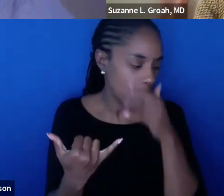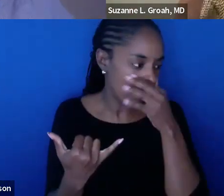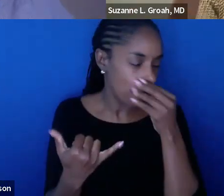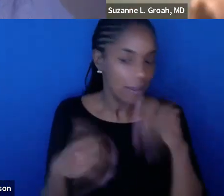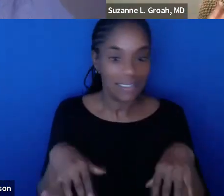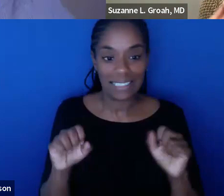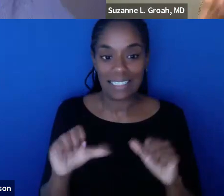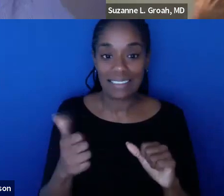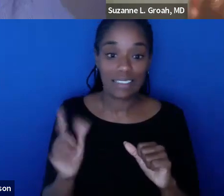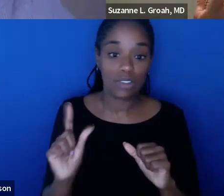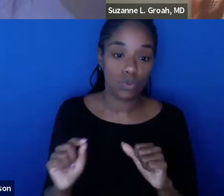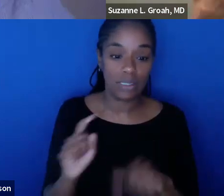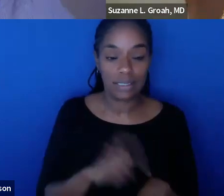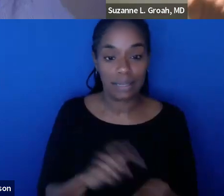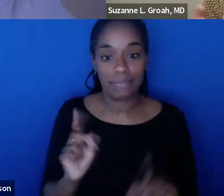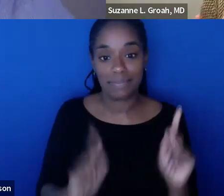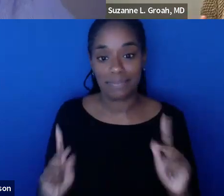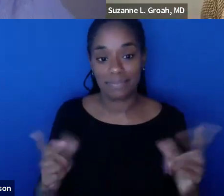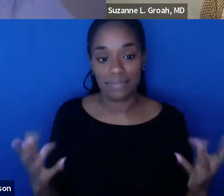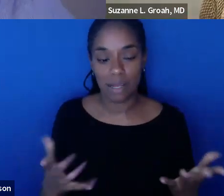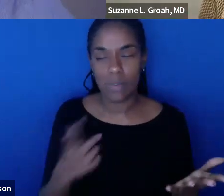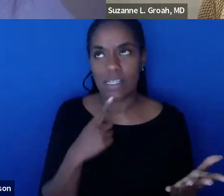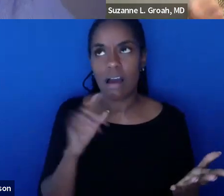20 times people hear it and they're like, “Oh, we do need to think differently about this."